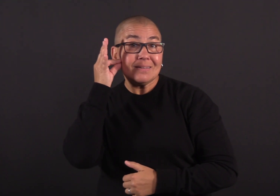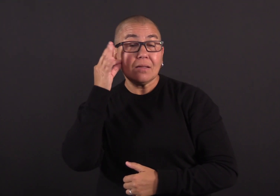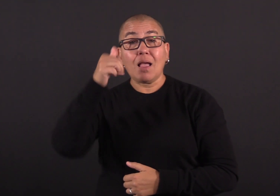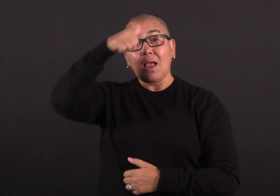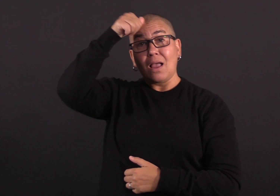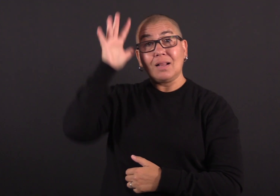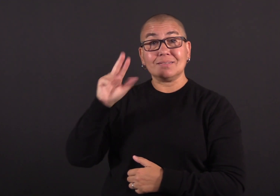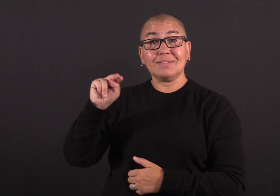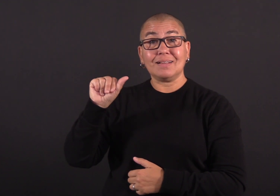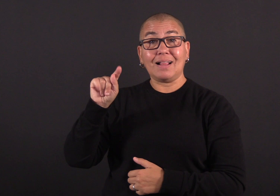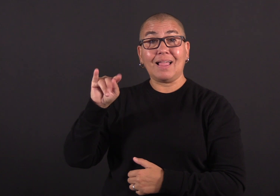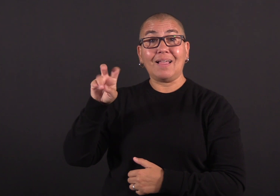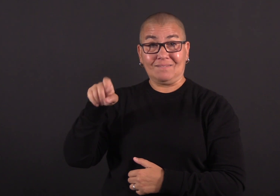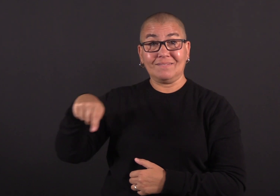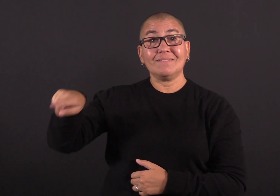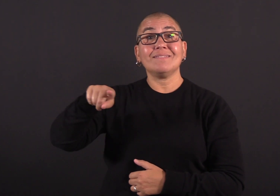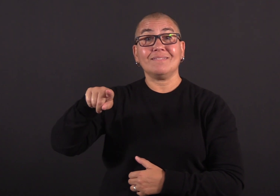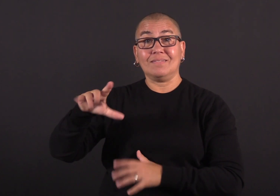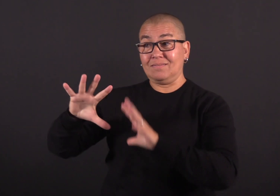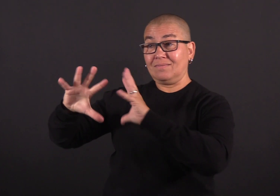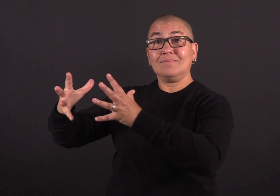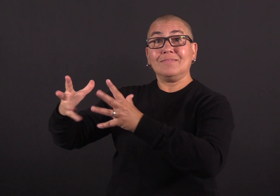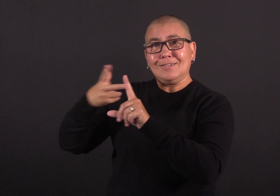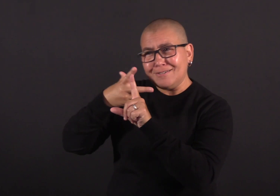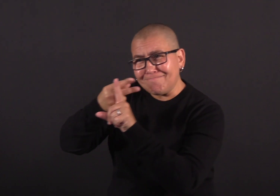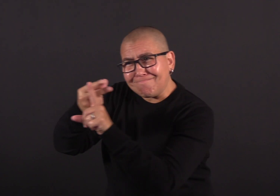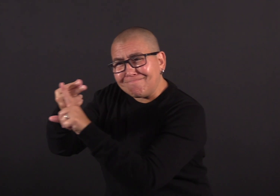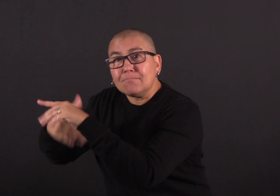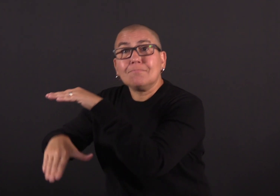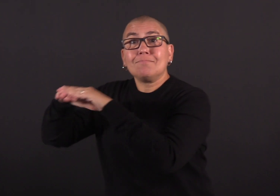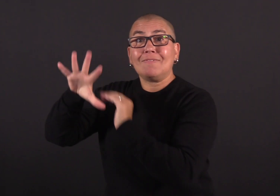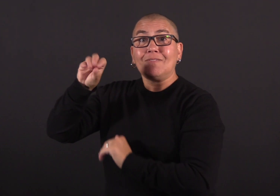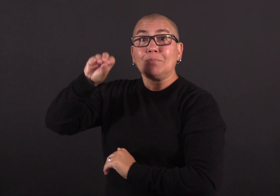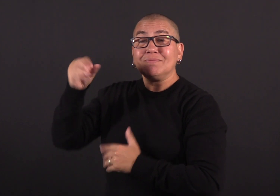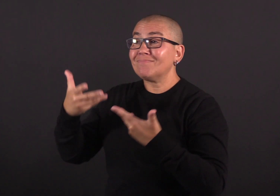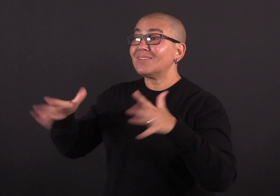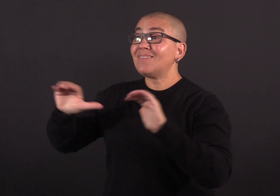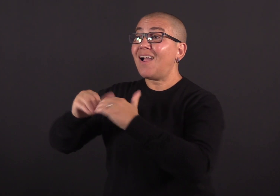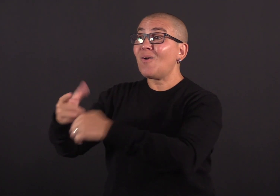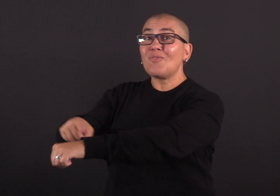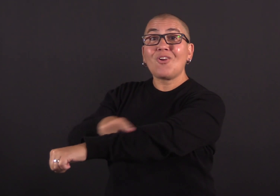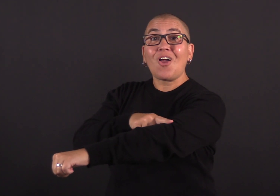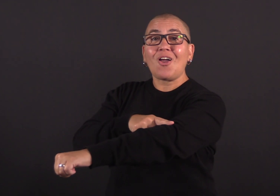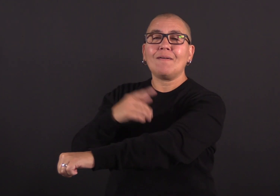vaccinated against COVID — compared to 65% of white people. Additionally, it took Minnesota